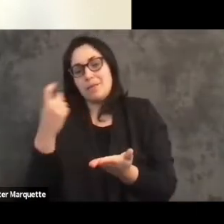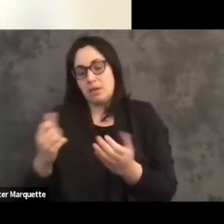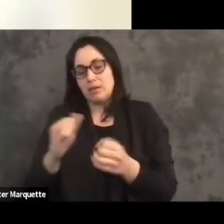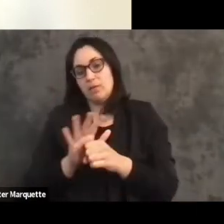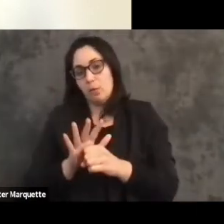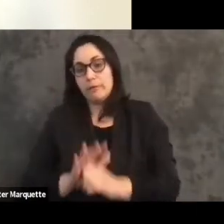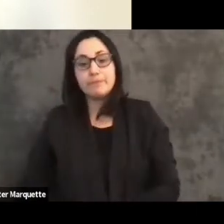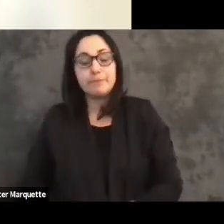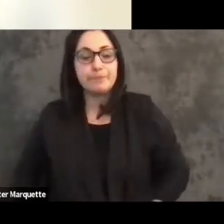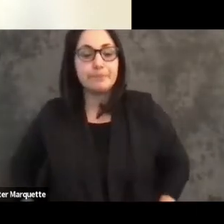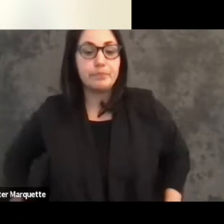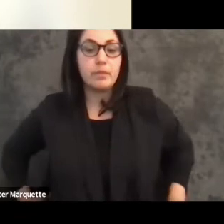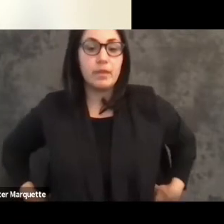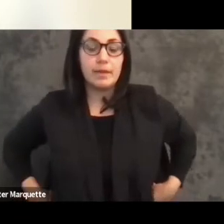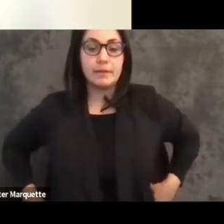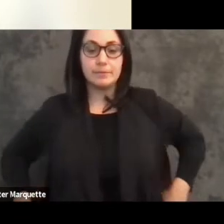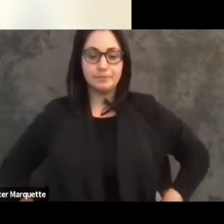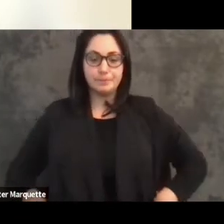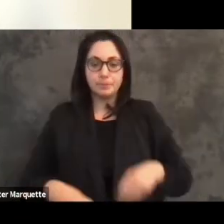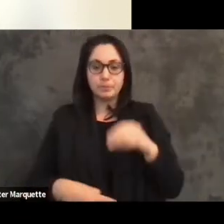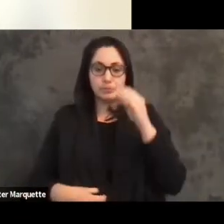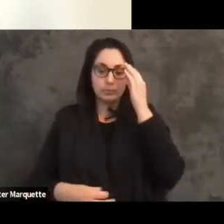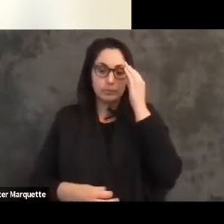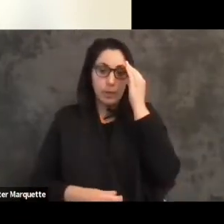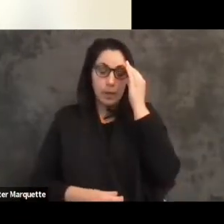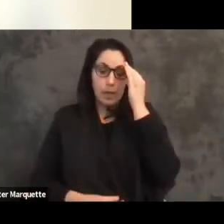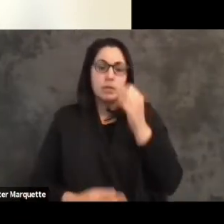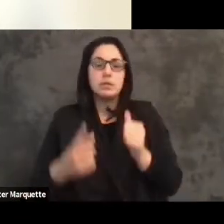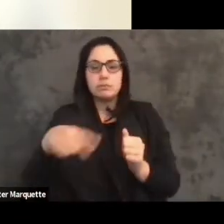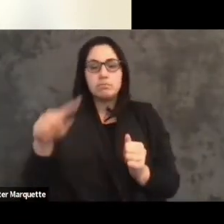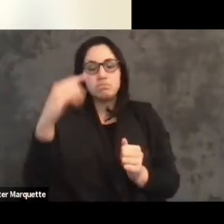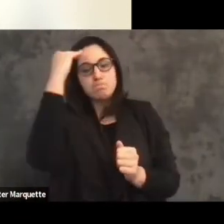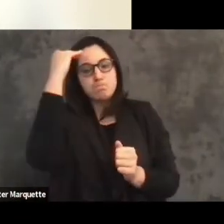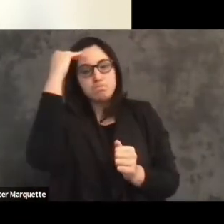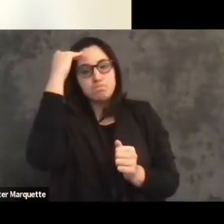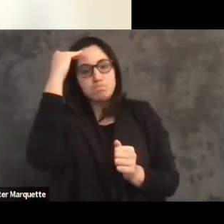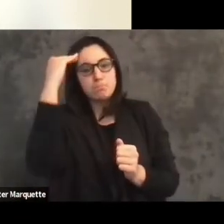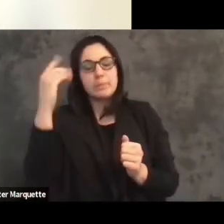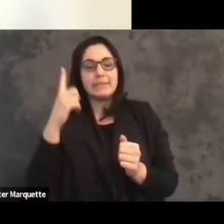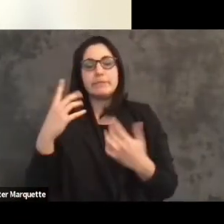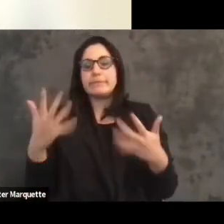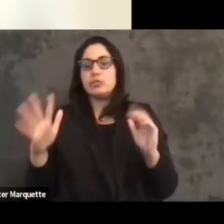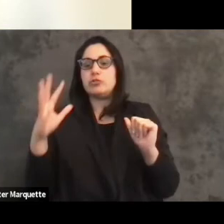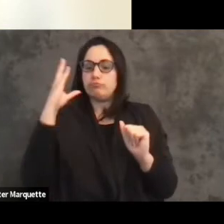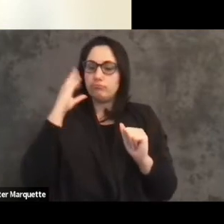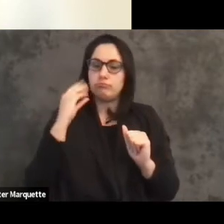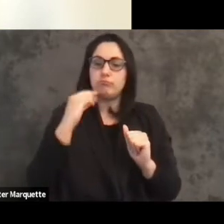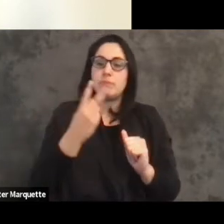the loss of people who have died, and whose family members have died as a result of COVID-19.